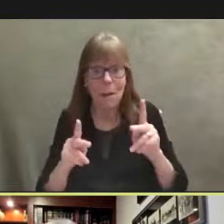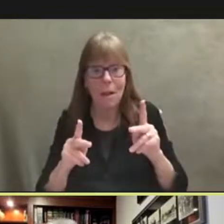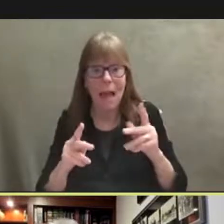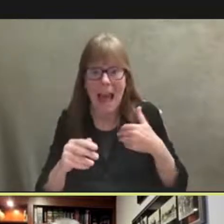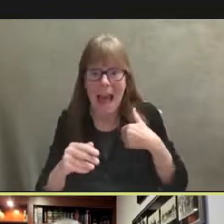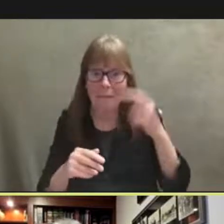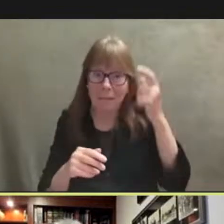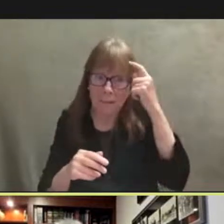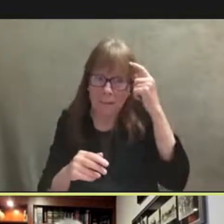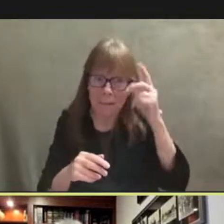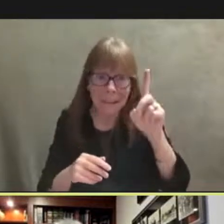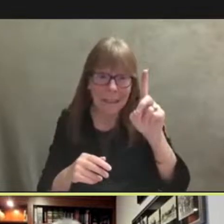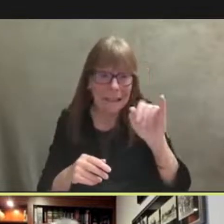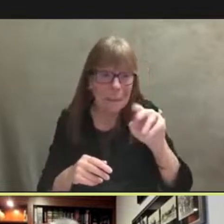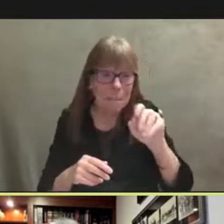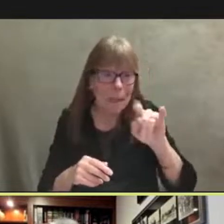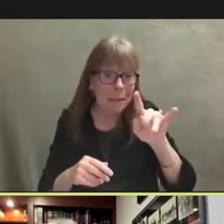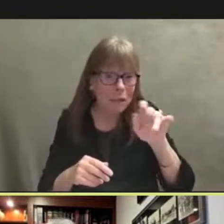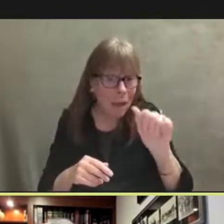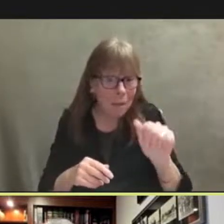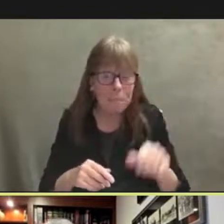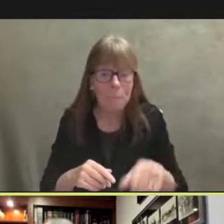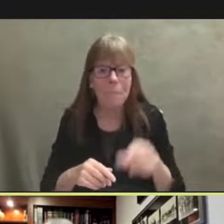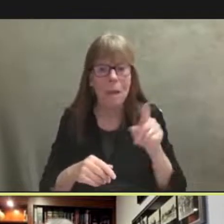the Director of the Office for Civil Rights, part of the Department of Health and Human Services,